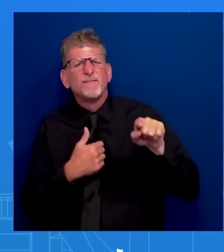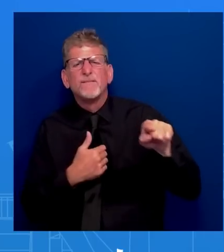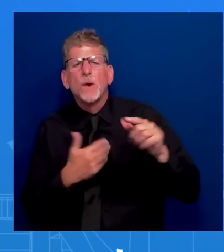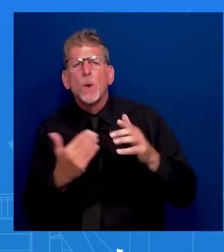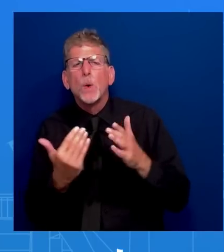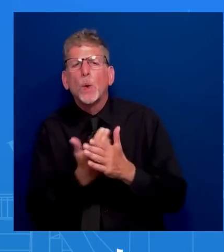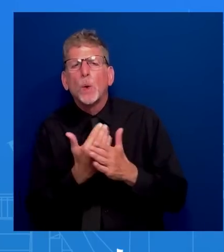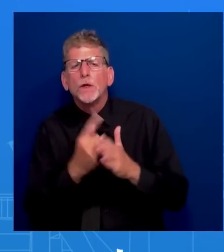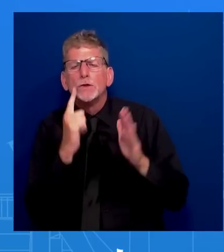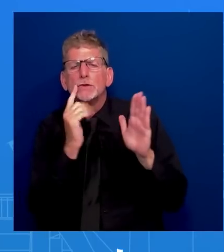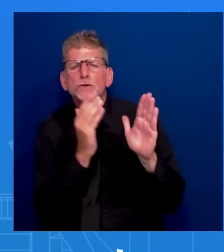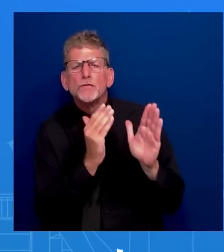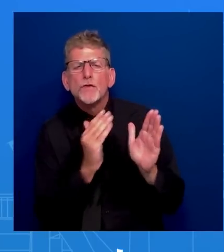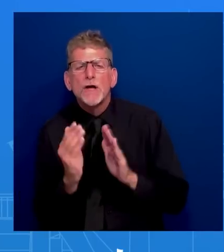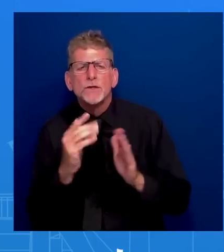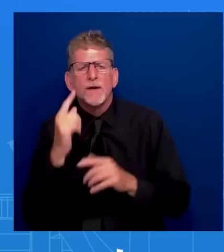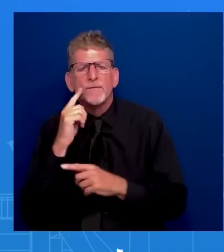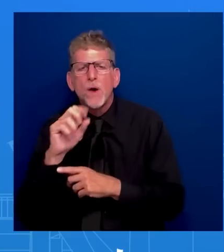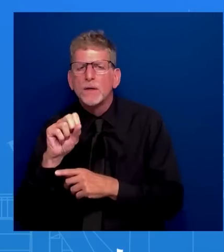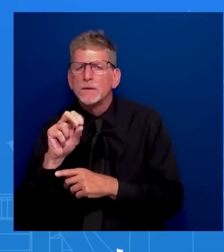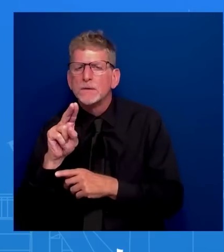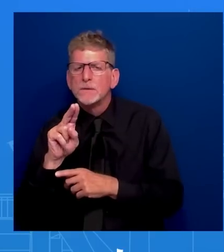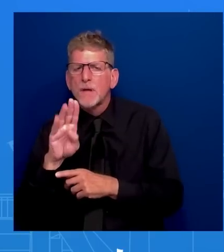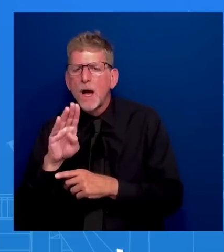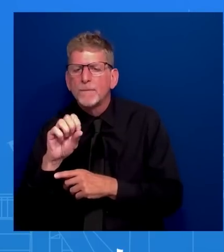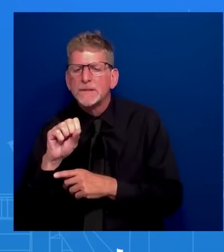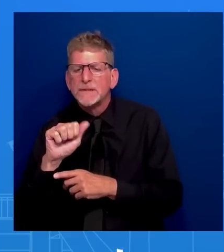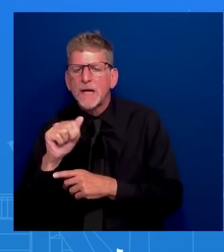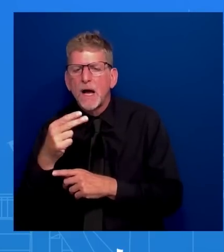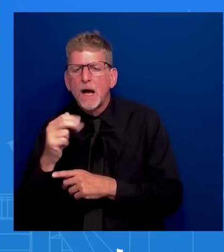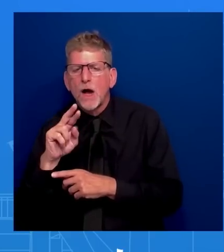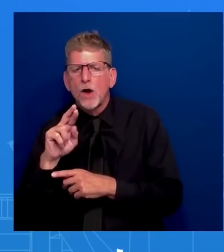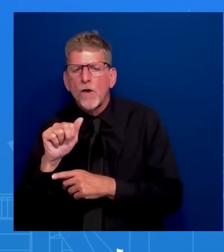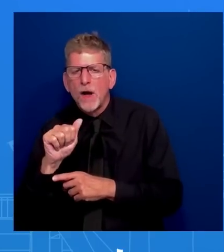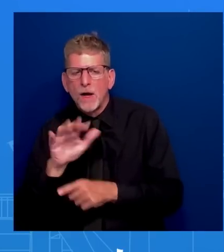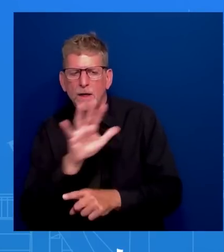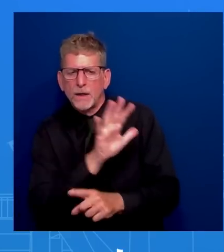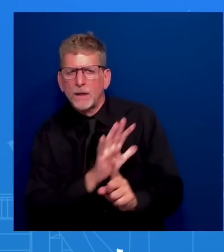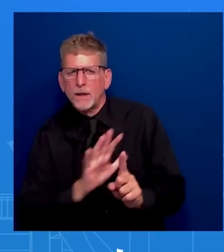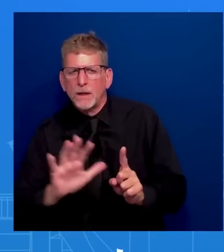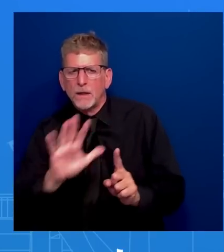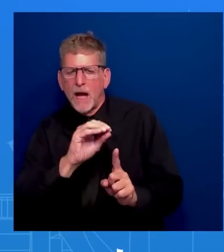doesn't have any step to show how the U.S. will counter China or Russia in Africa.